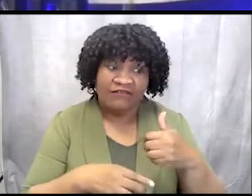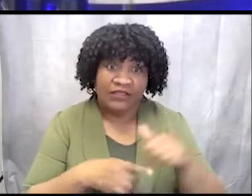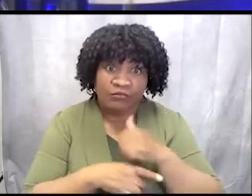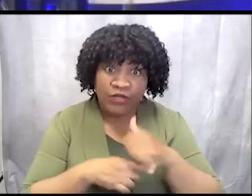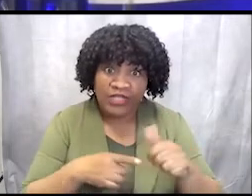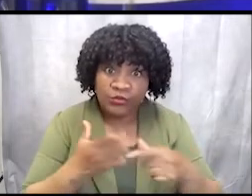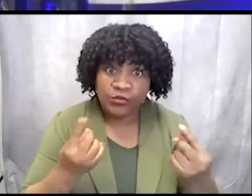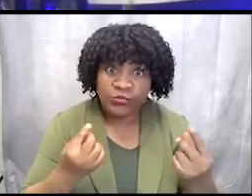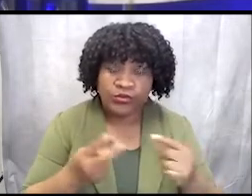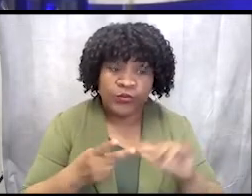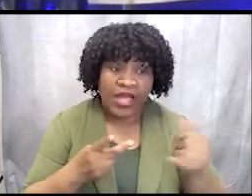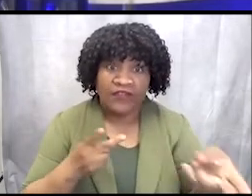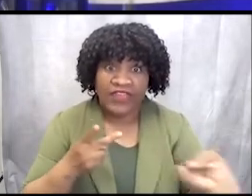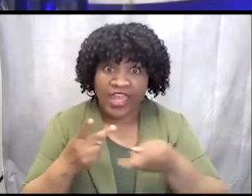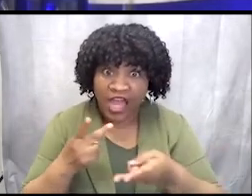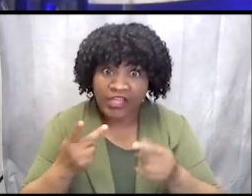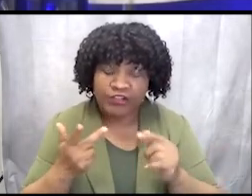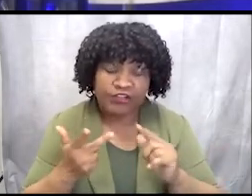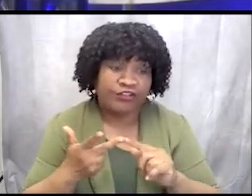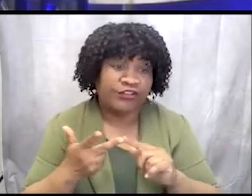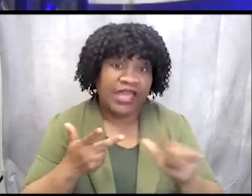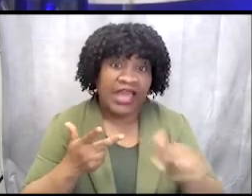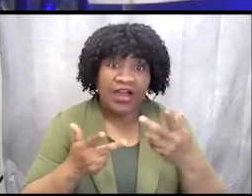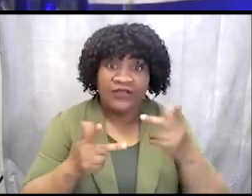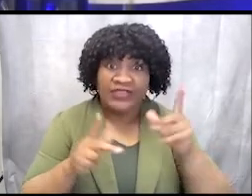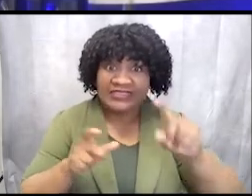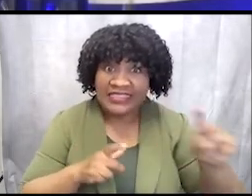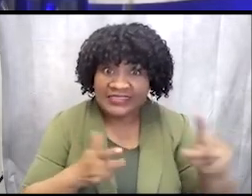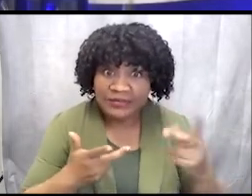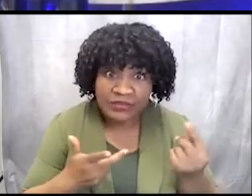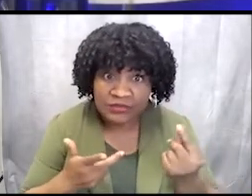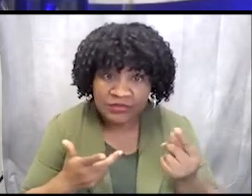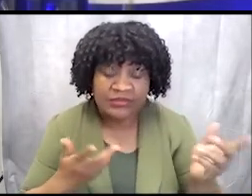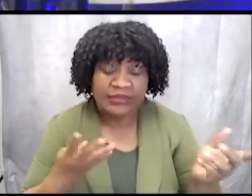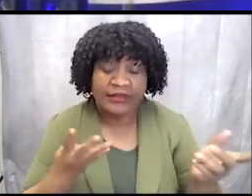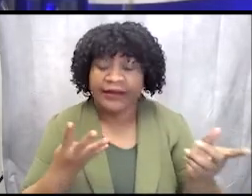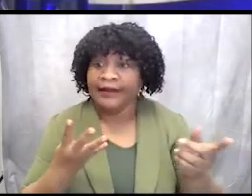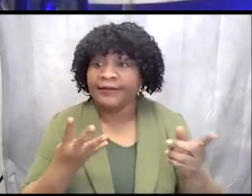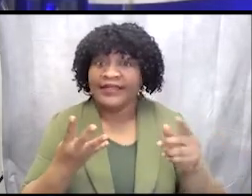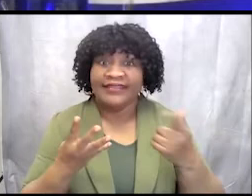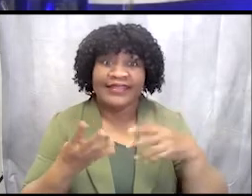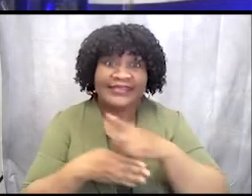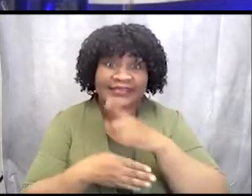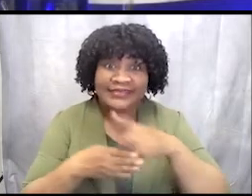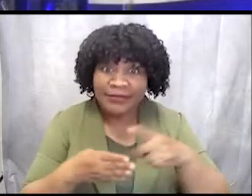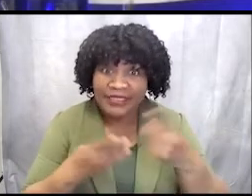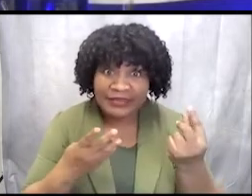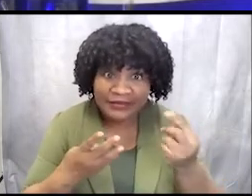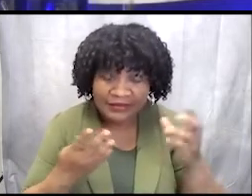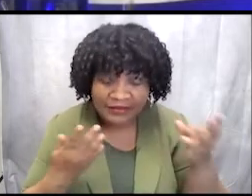the hiring practices, the assessment practices, the discipline practices,